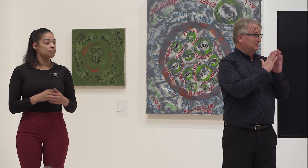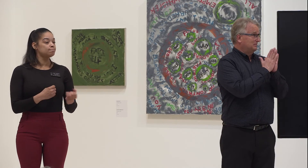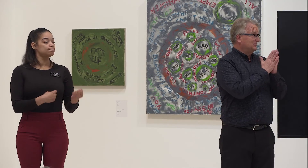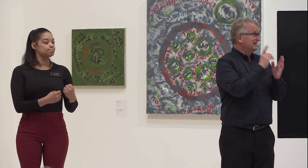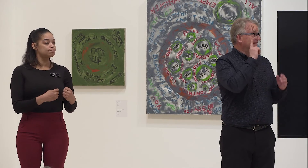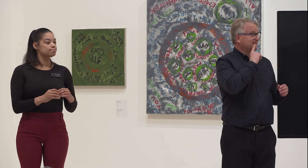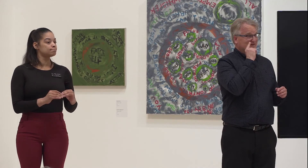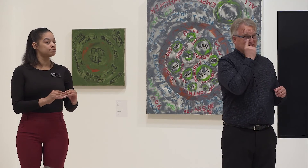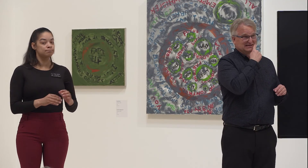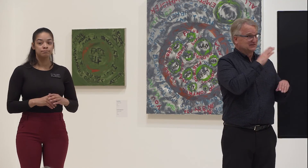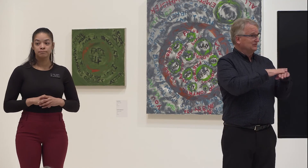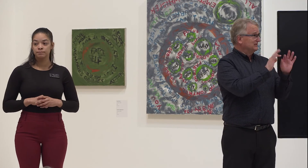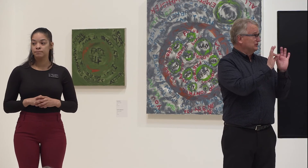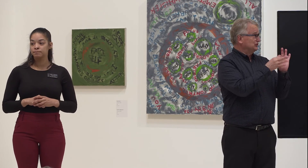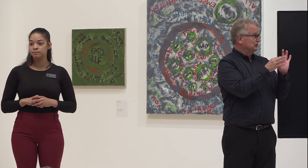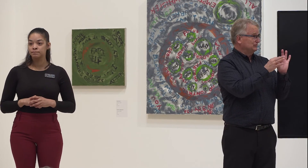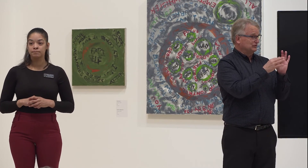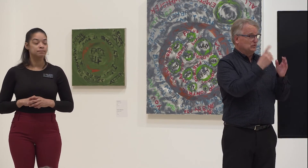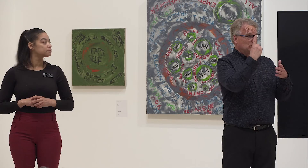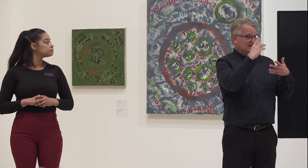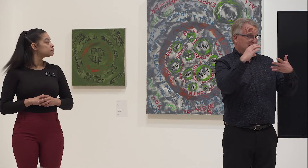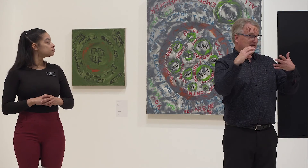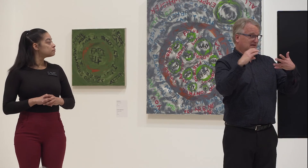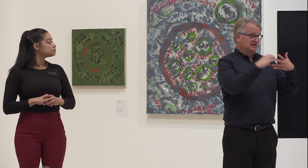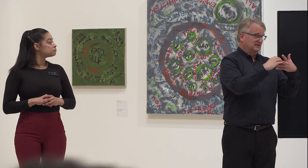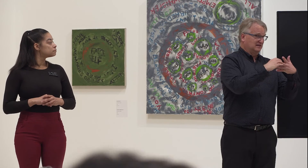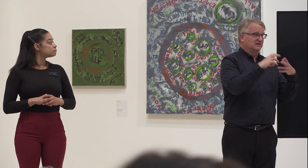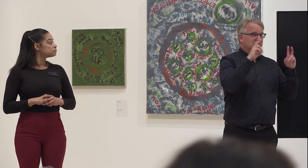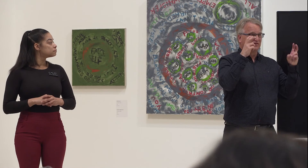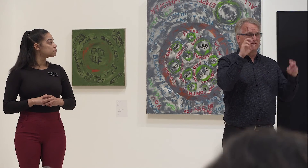You know, Deaf eyes on interpreting. There is one chapter...